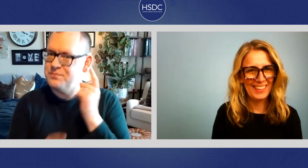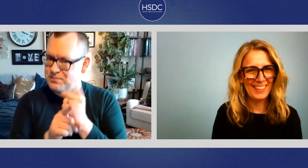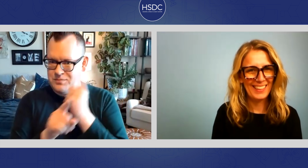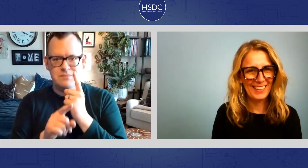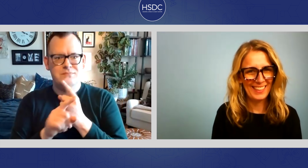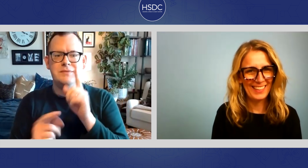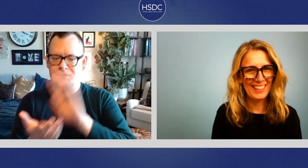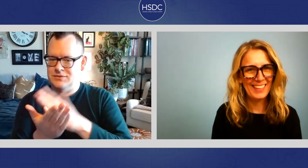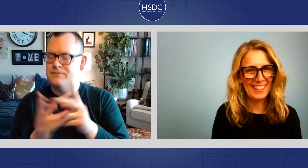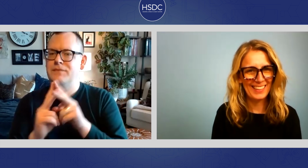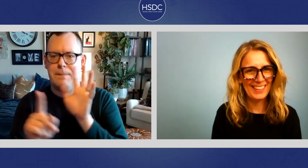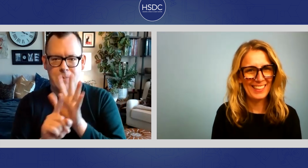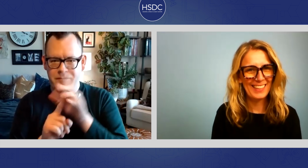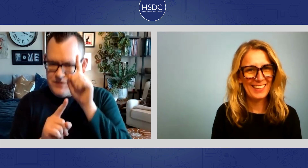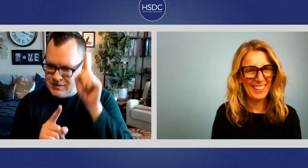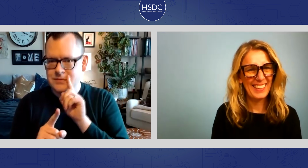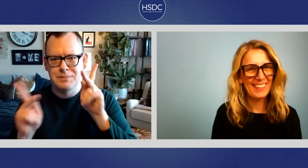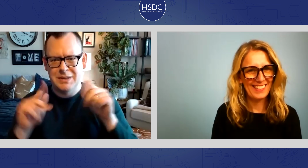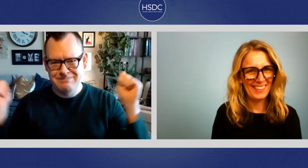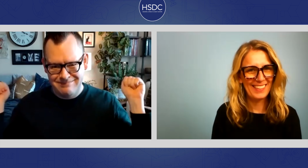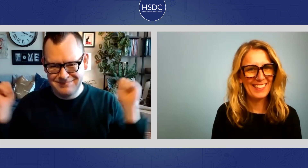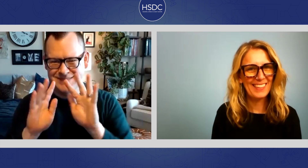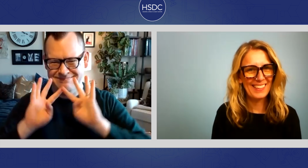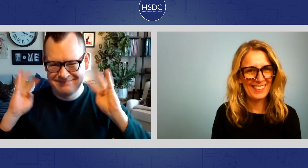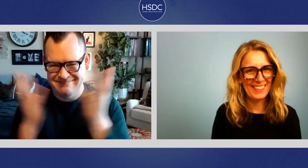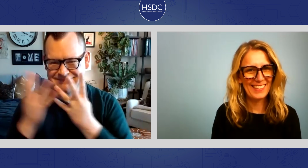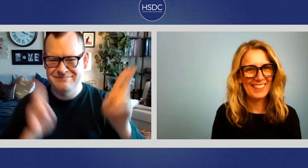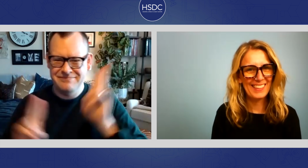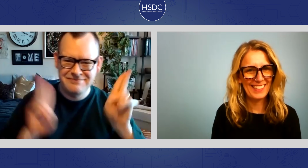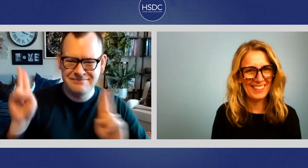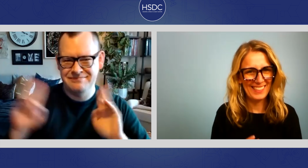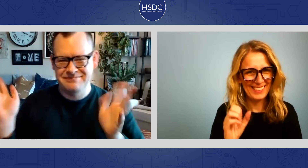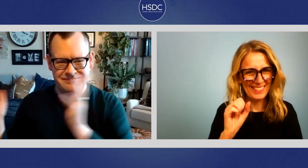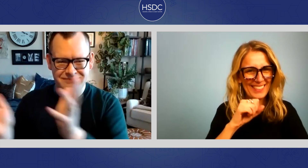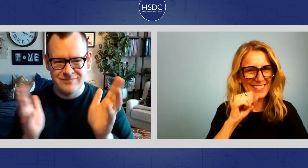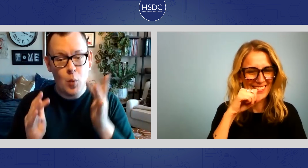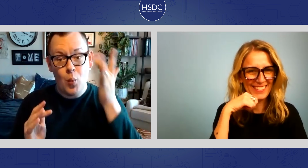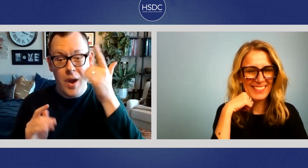The kitchen, right. The kitchen is very popular for Deaf people. They tend to get gather around and chat there.